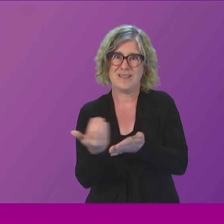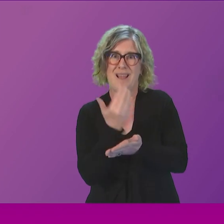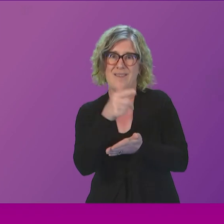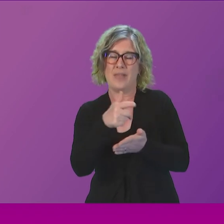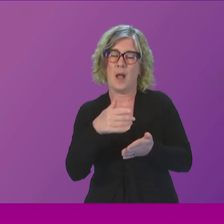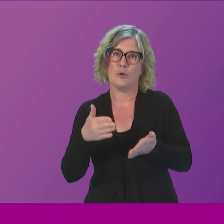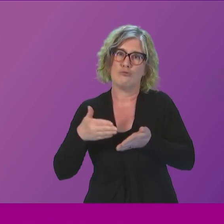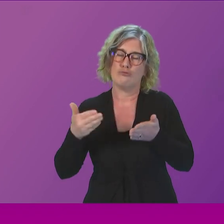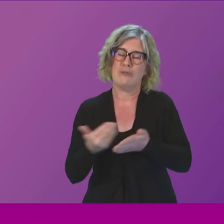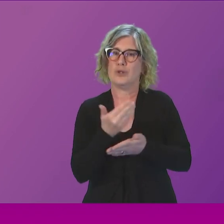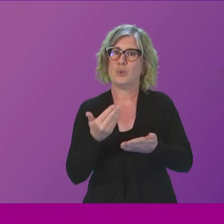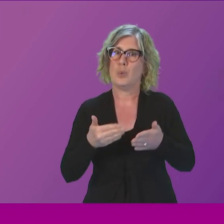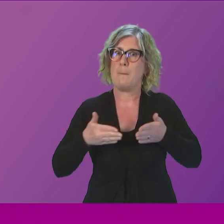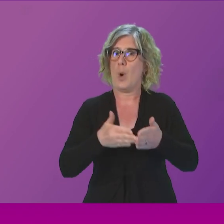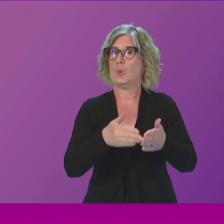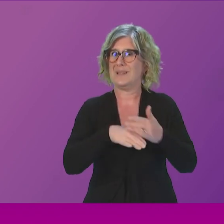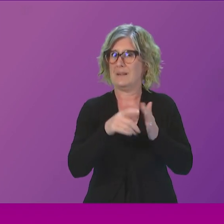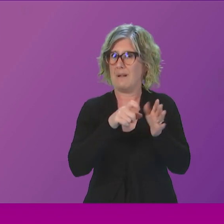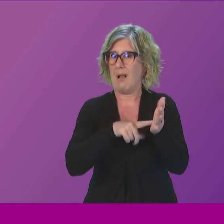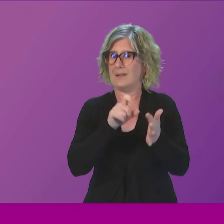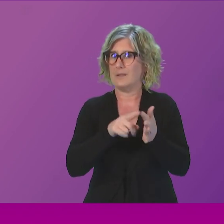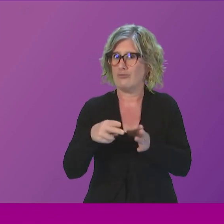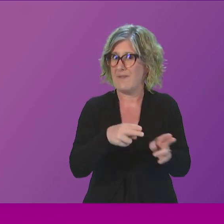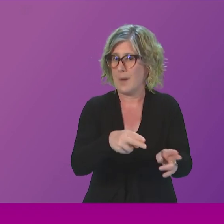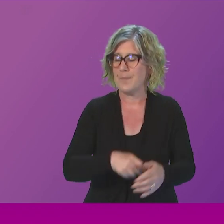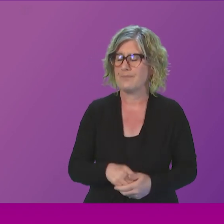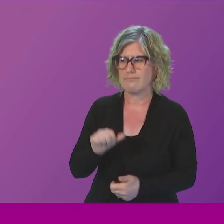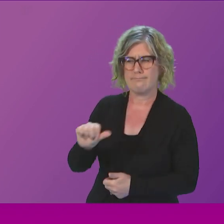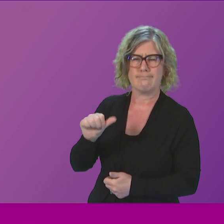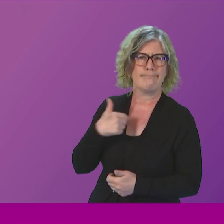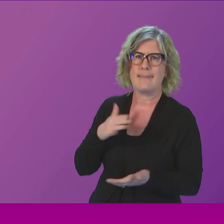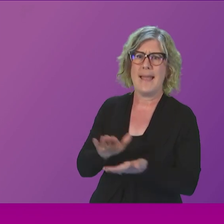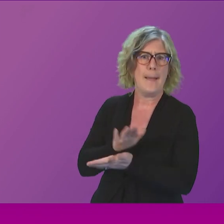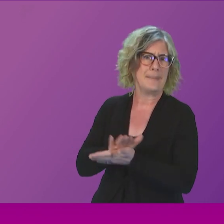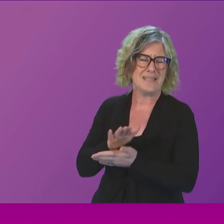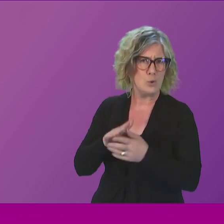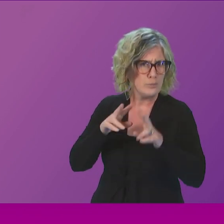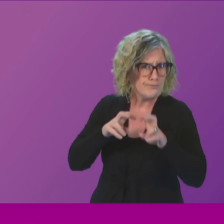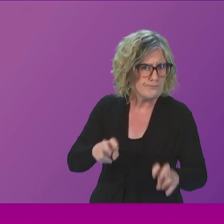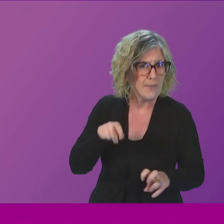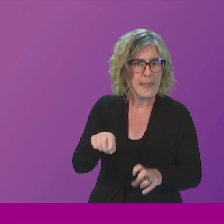I am happy to look in more detail at the issue that Paul Sweeney has raised, albeit that